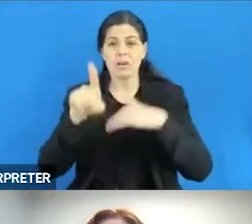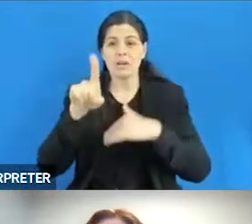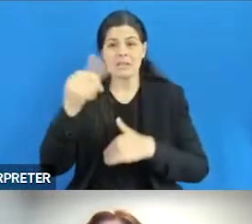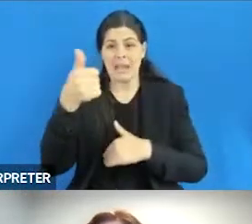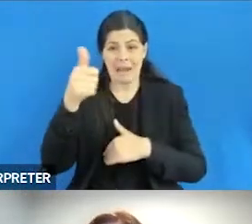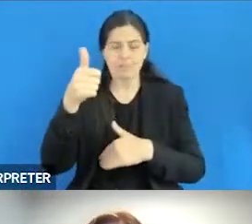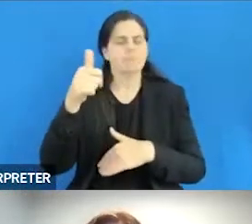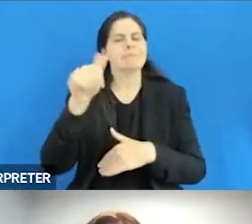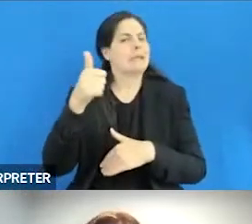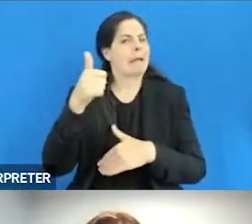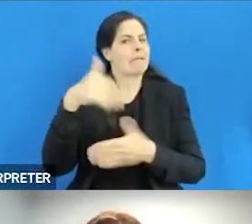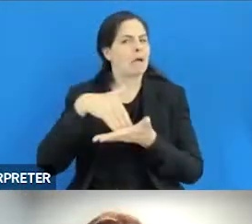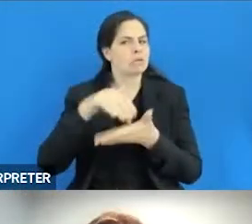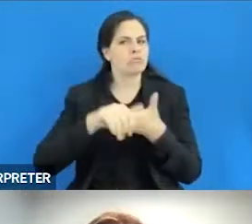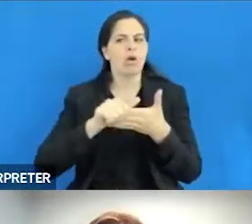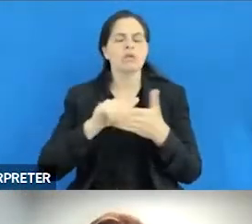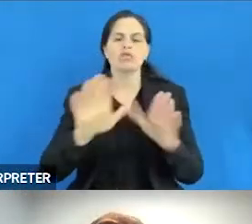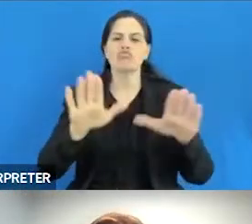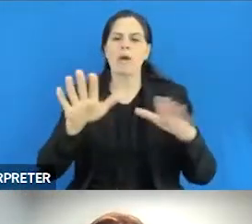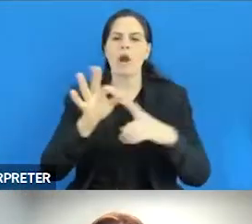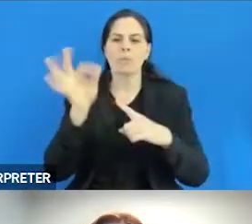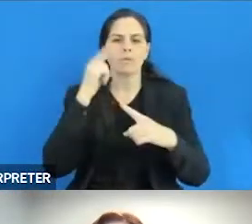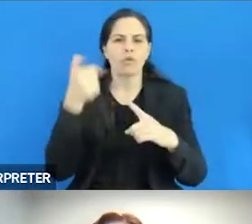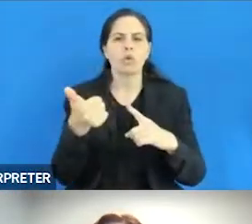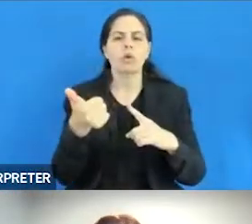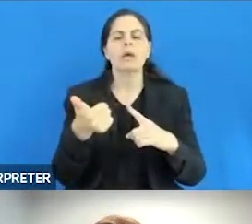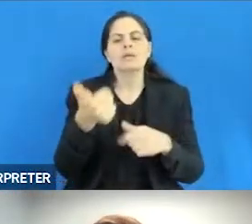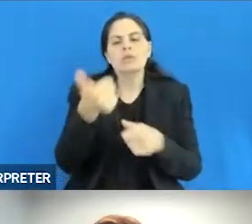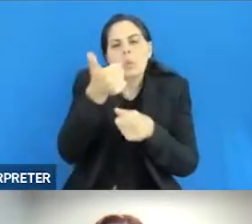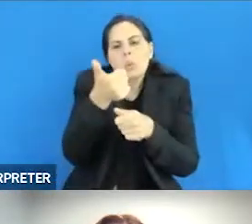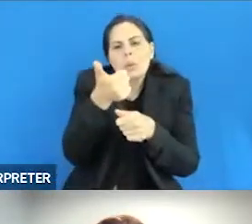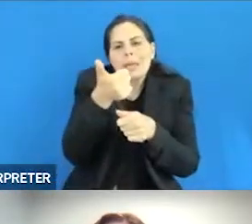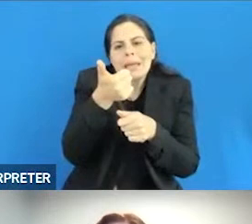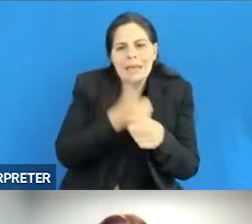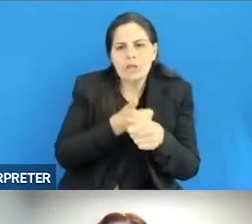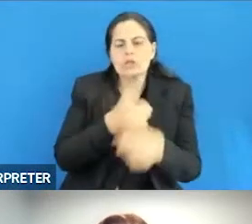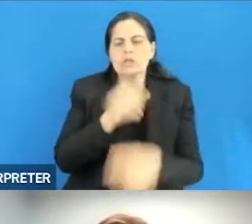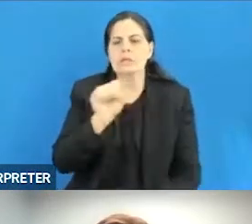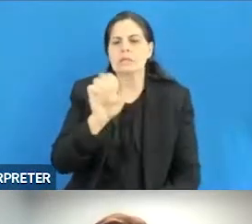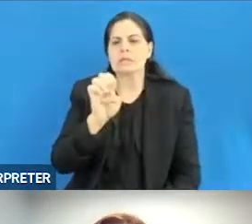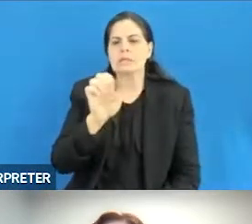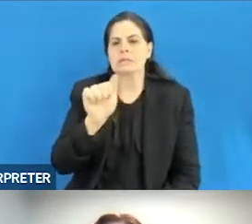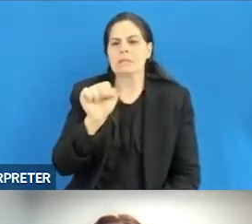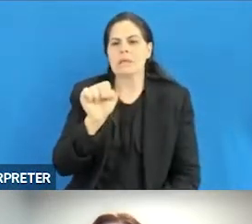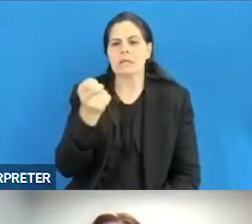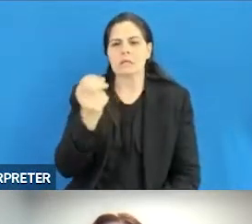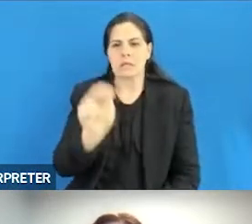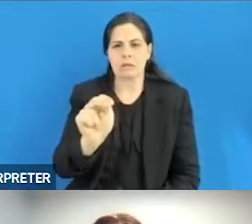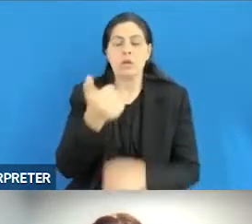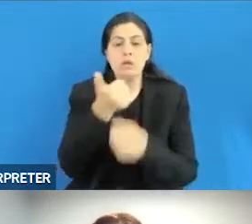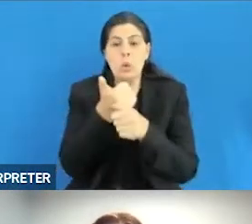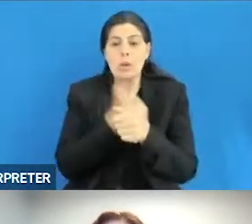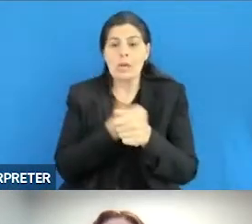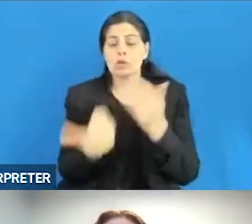This is a per podcast season contract, so every new season has to be resigned.